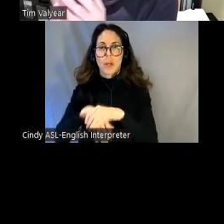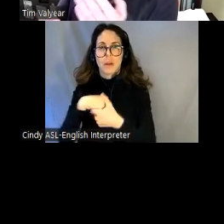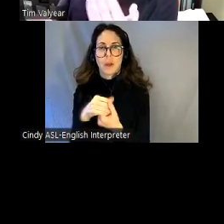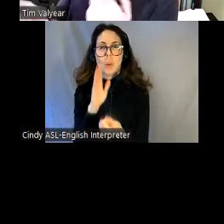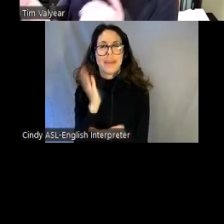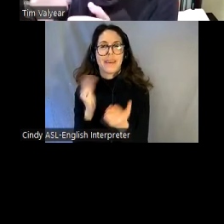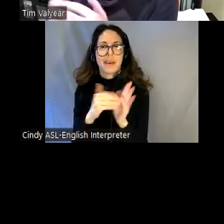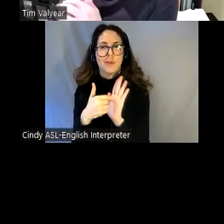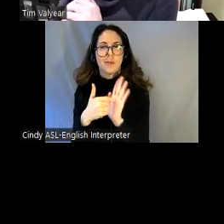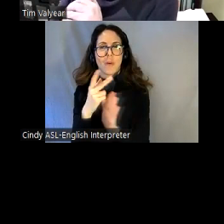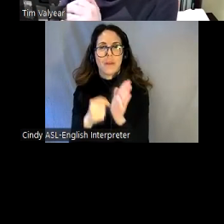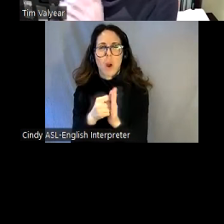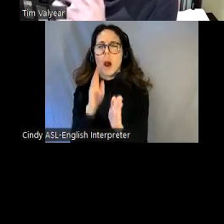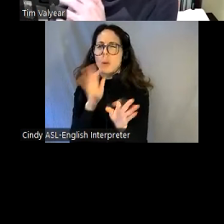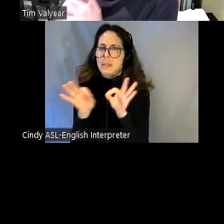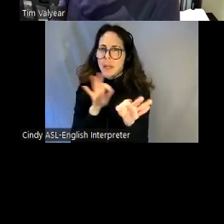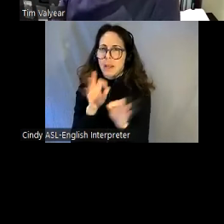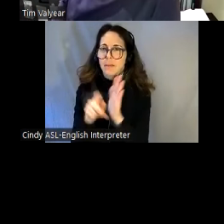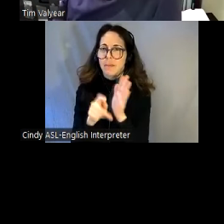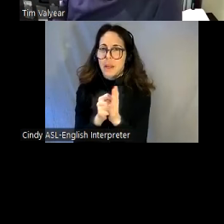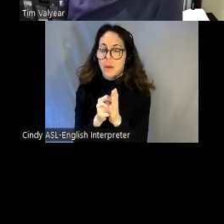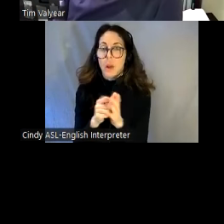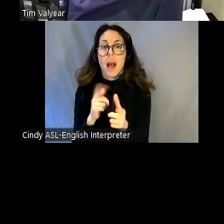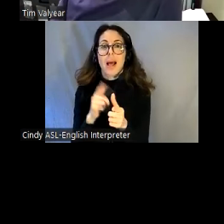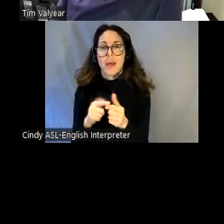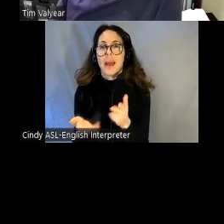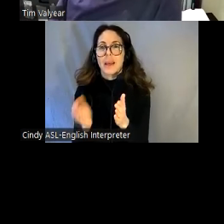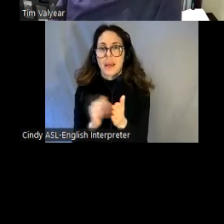to be 15 seconds. Now we're talking about 20 seconds when